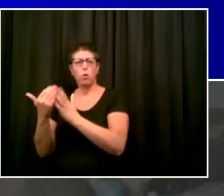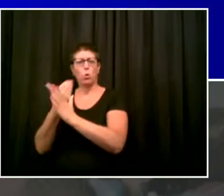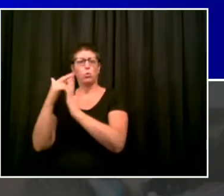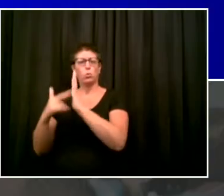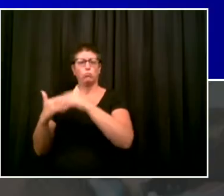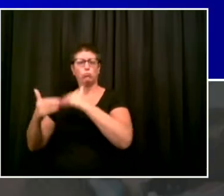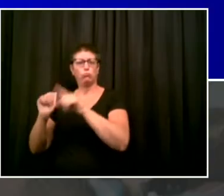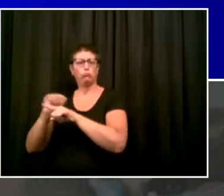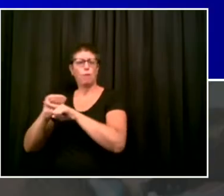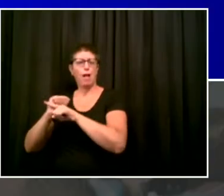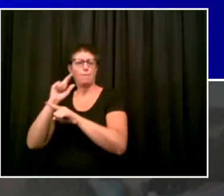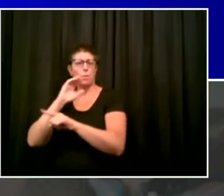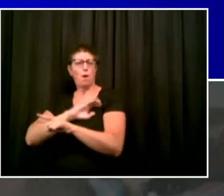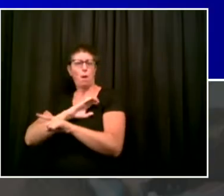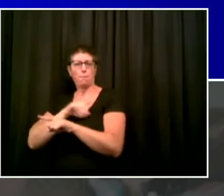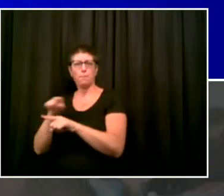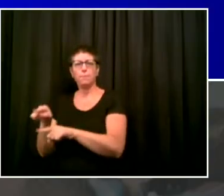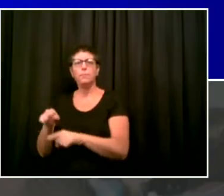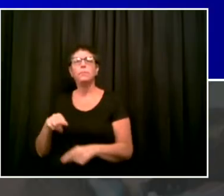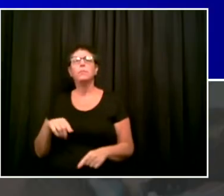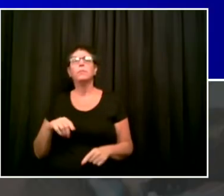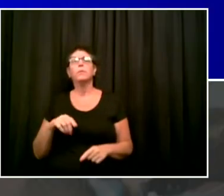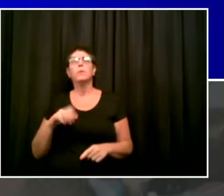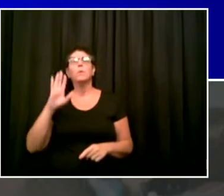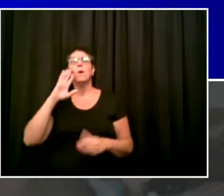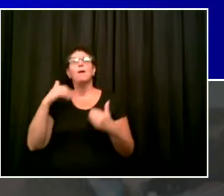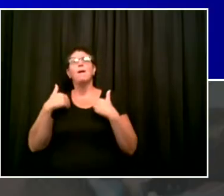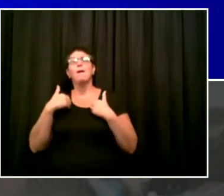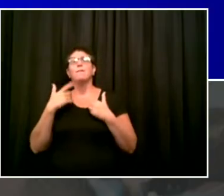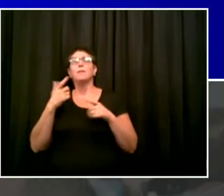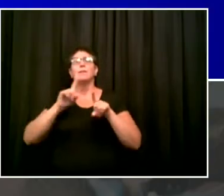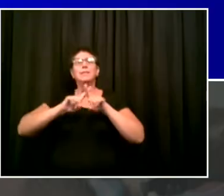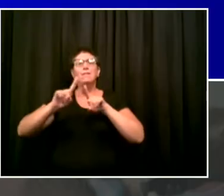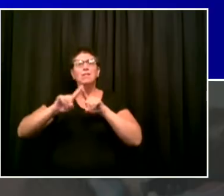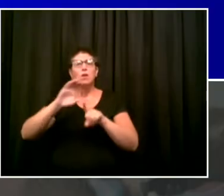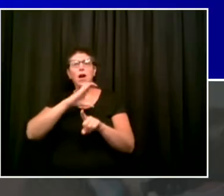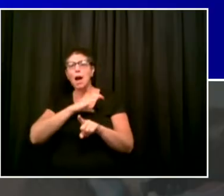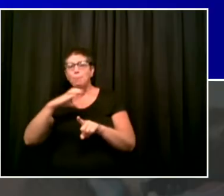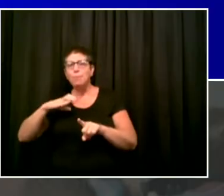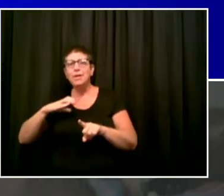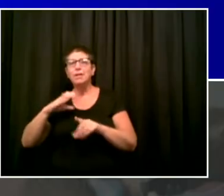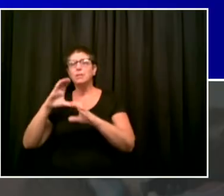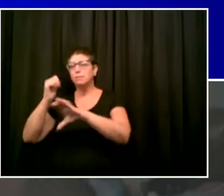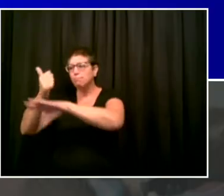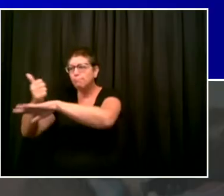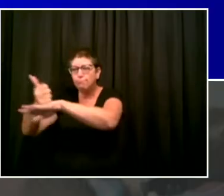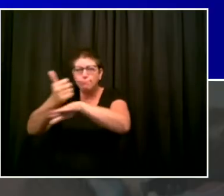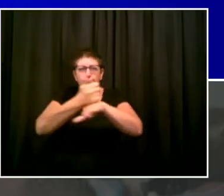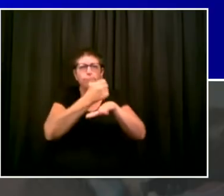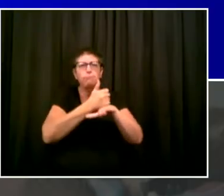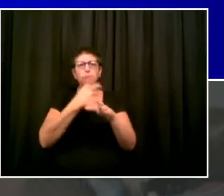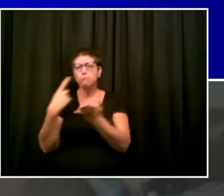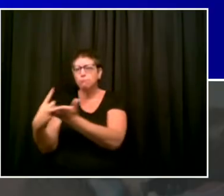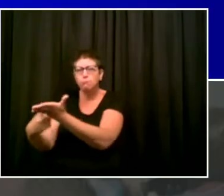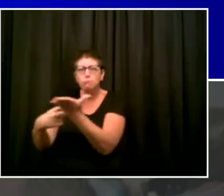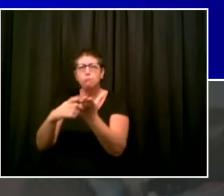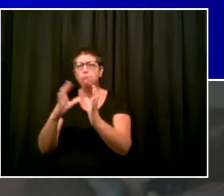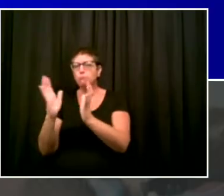ATRINING PROCESS TO HAVE LOCAL EFFORTWS I TH COMMUNITY COMMITTEES TO DEVELOP NEW LPOICS IETH AT WLIL RWOK FOR